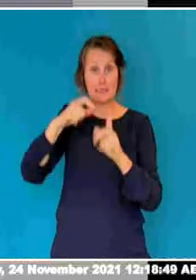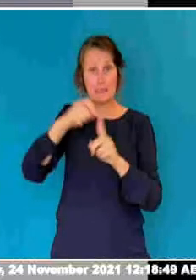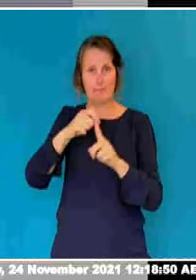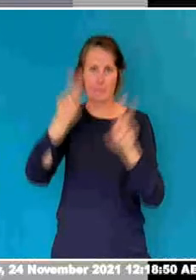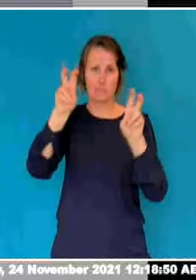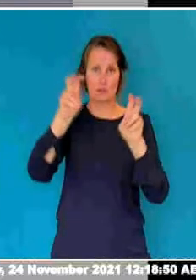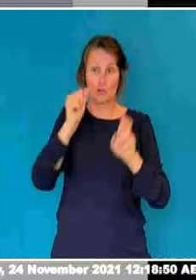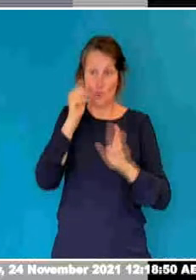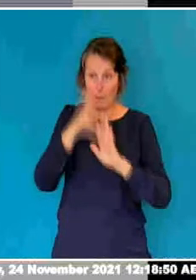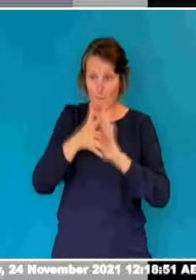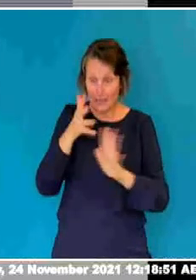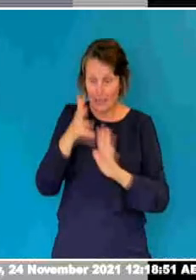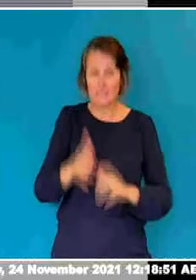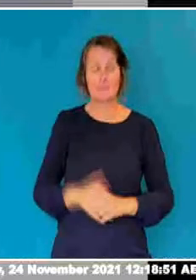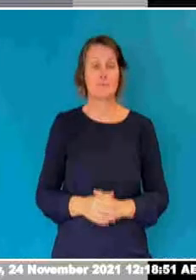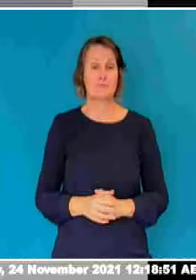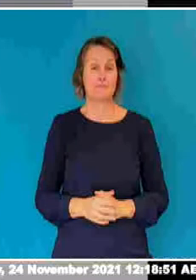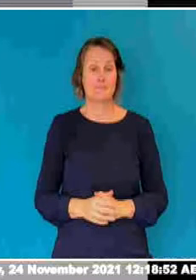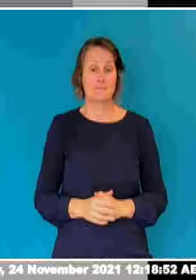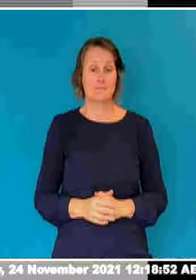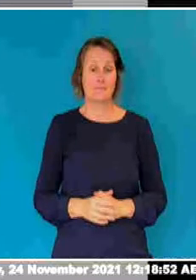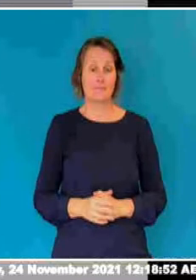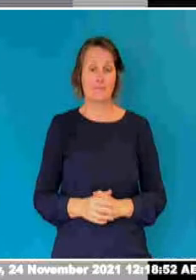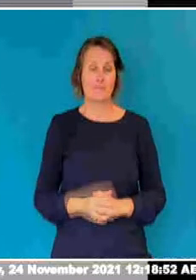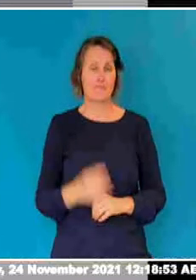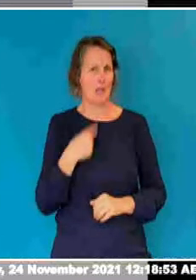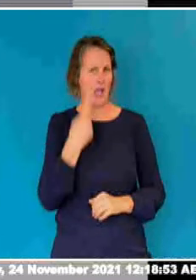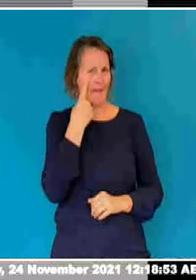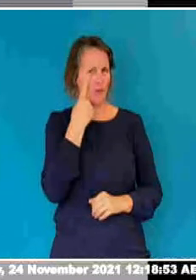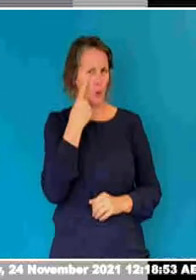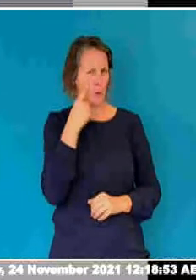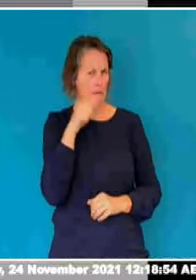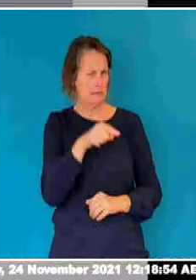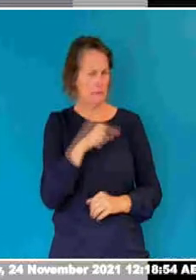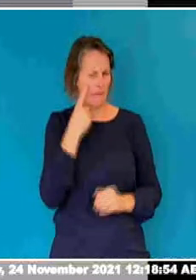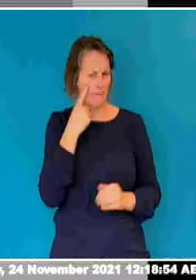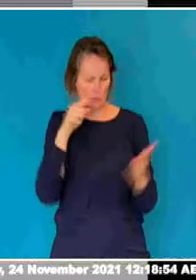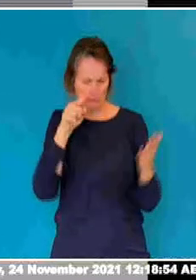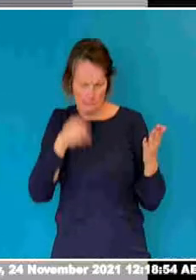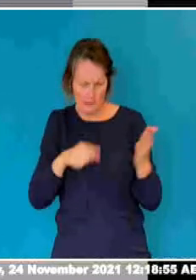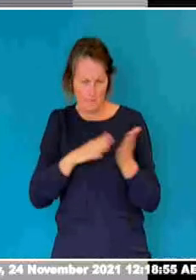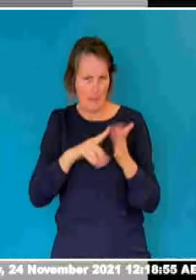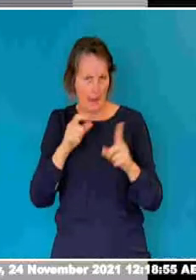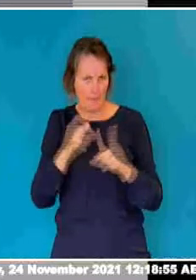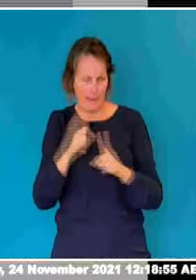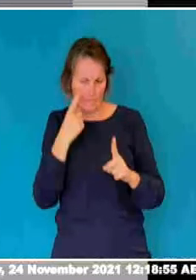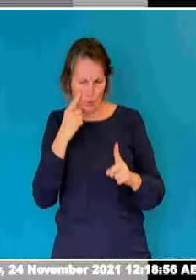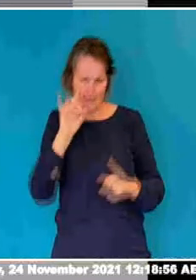Just going back to the process map to see what steps 10 and 27 were.